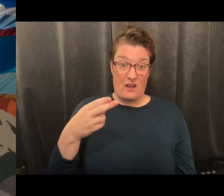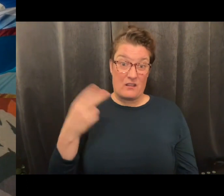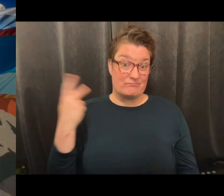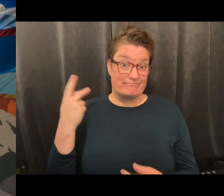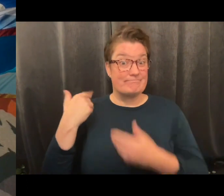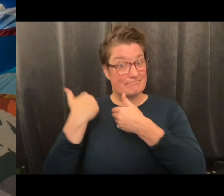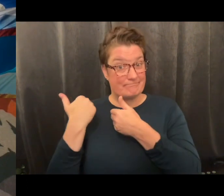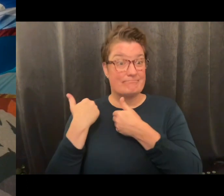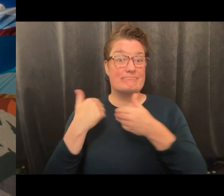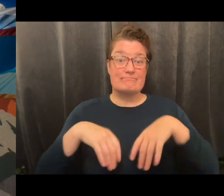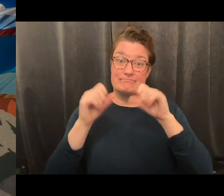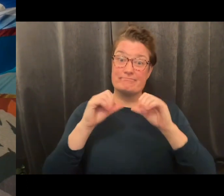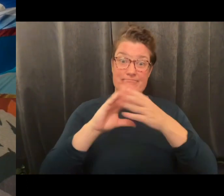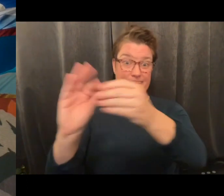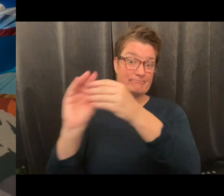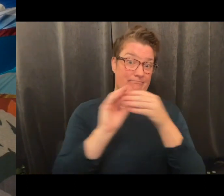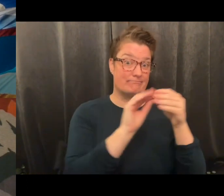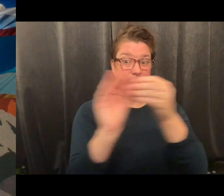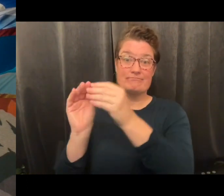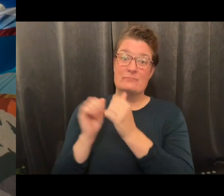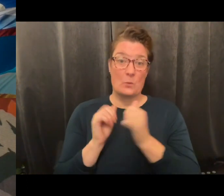a lot of work around what reparations might look like in their lives.